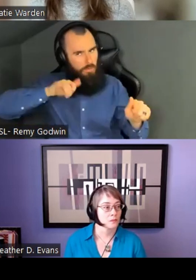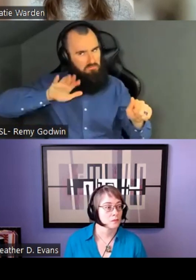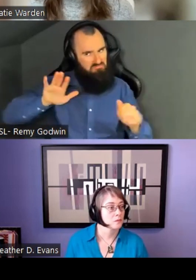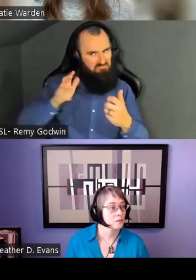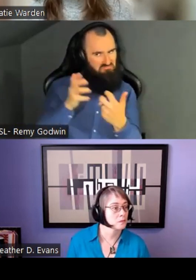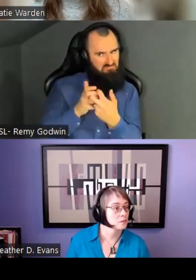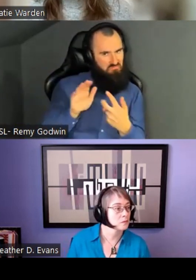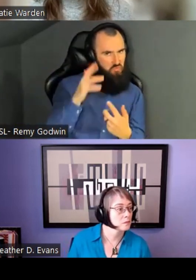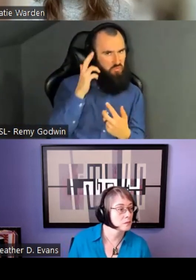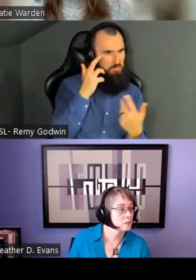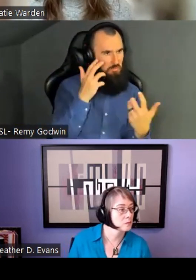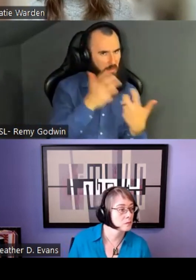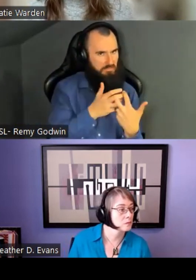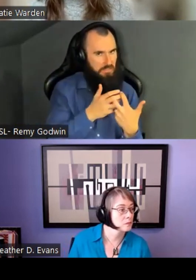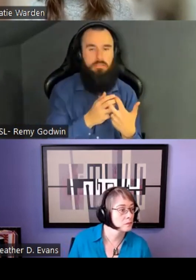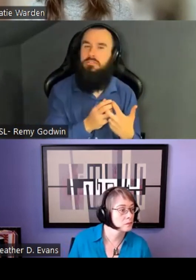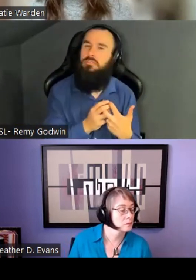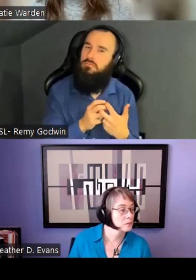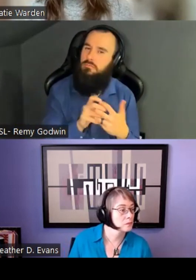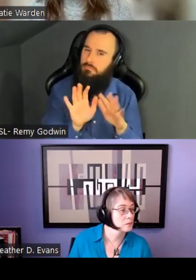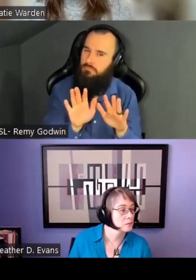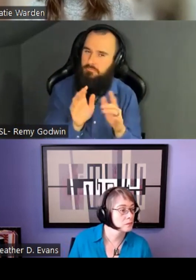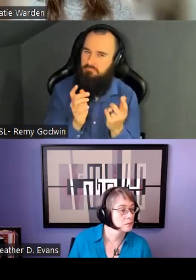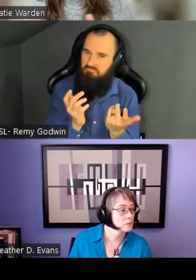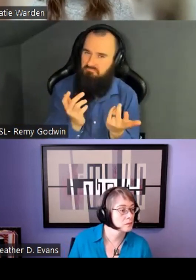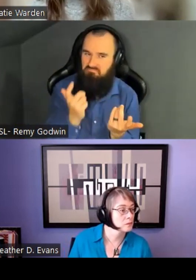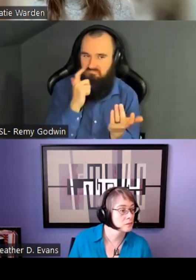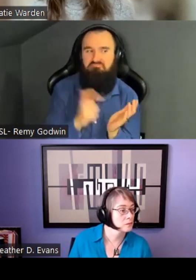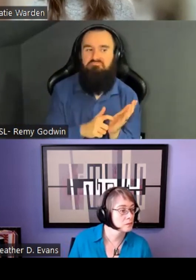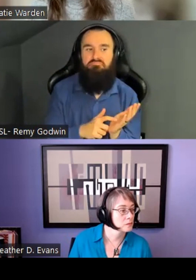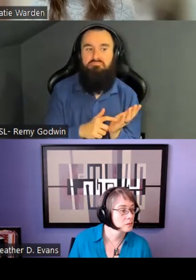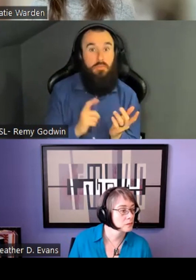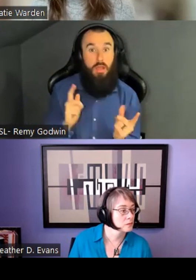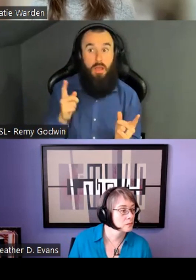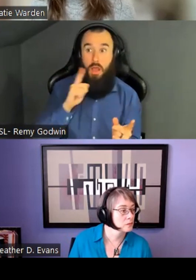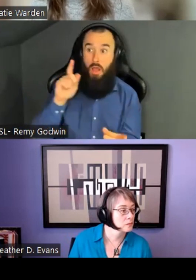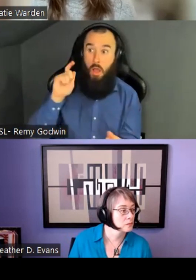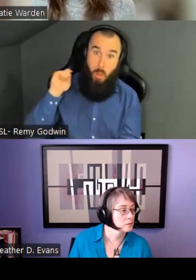not going to fundamentally alter the nature of the meeting.